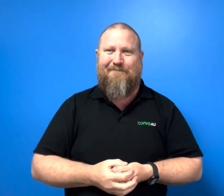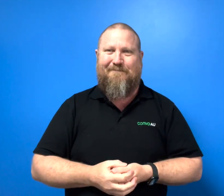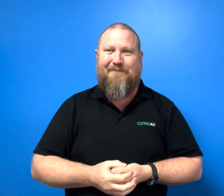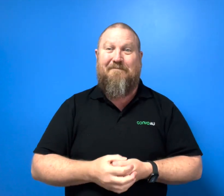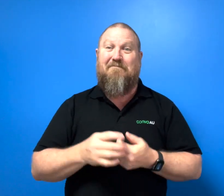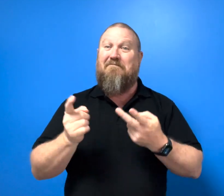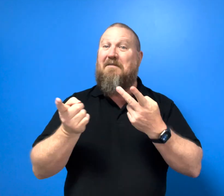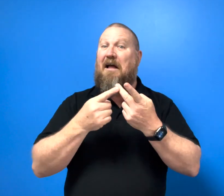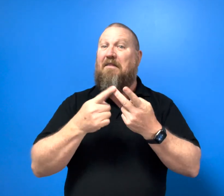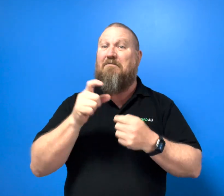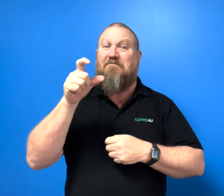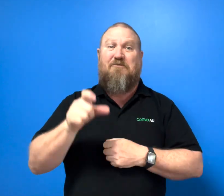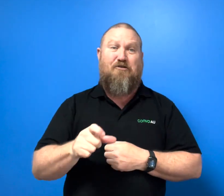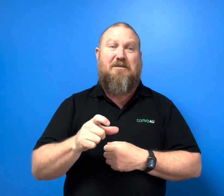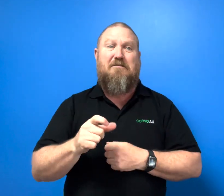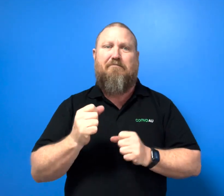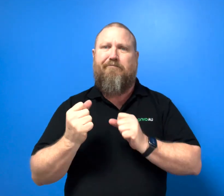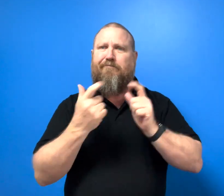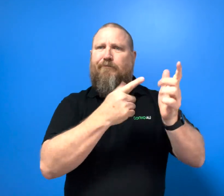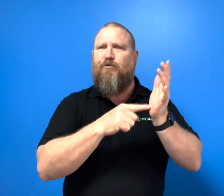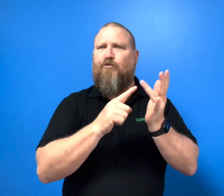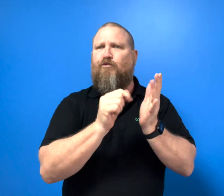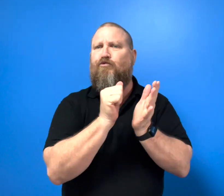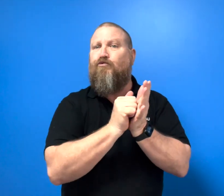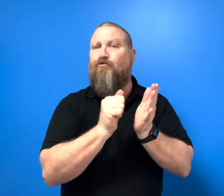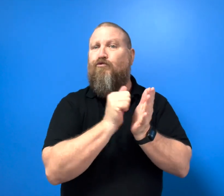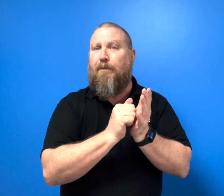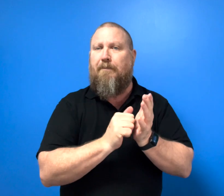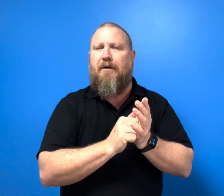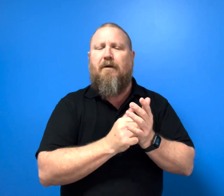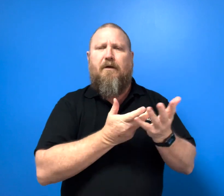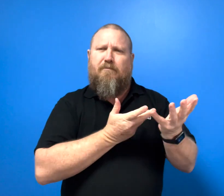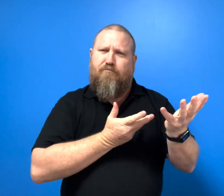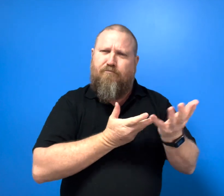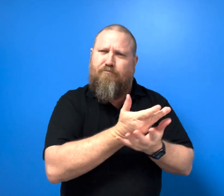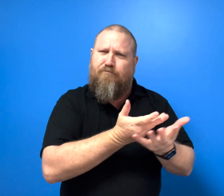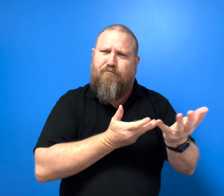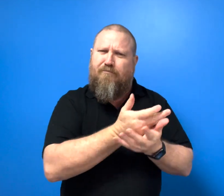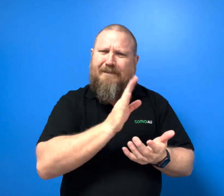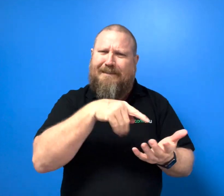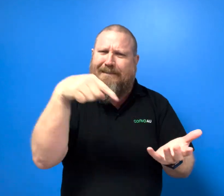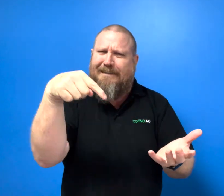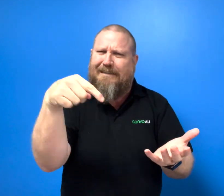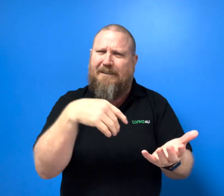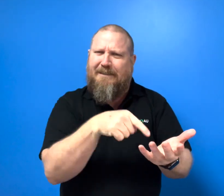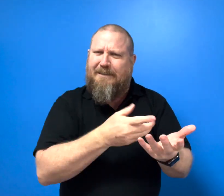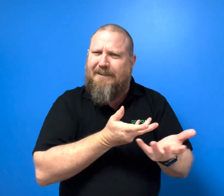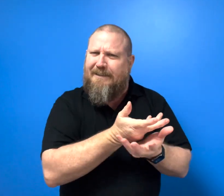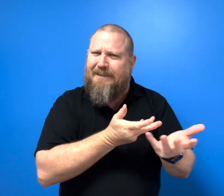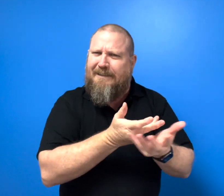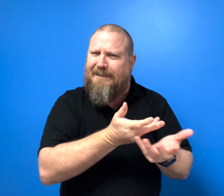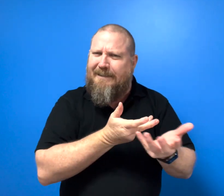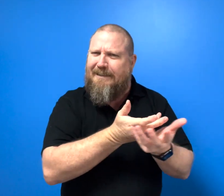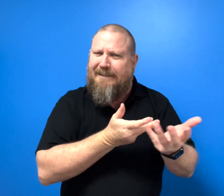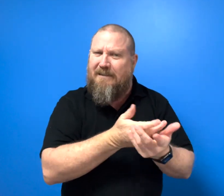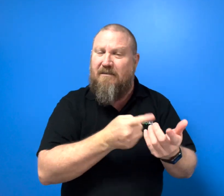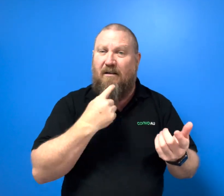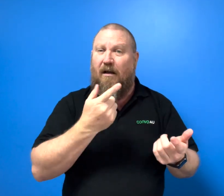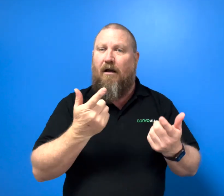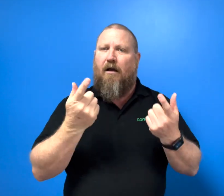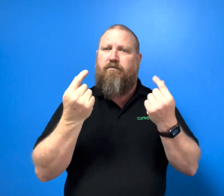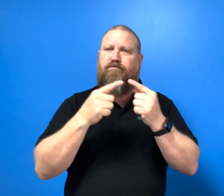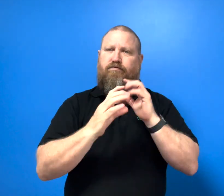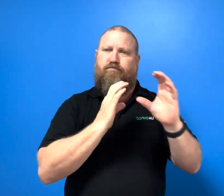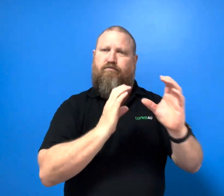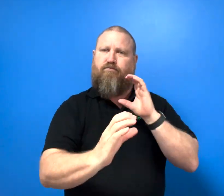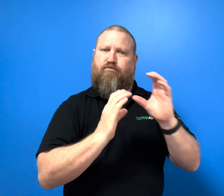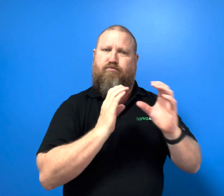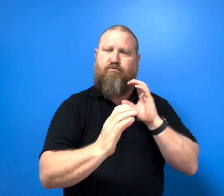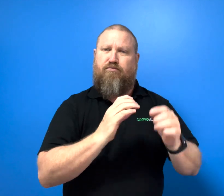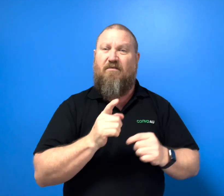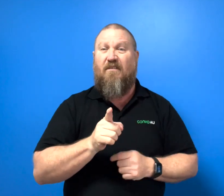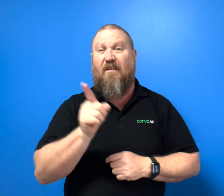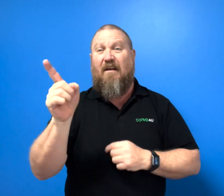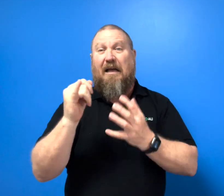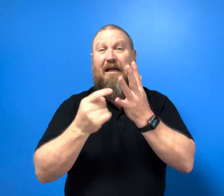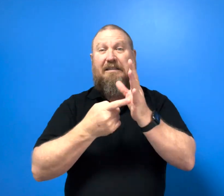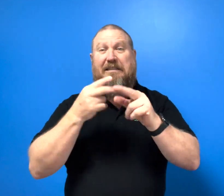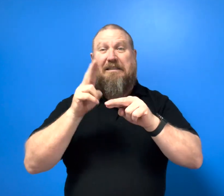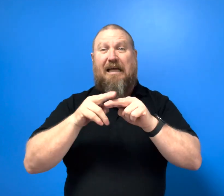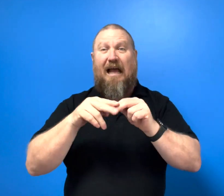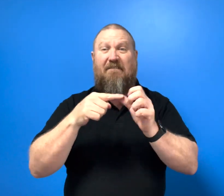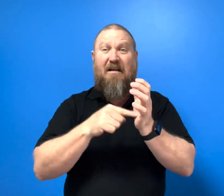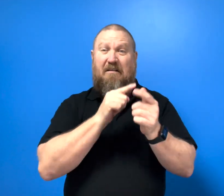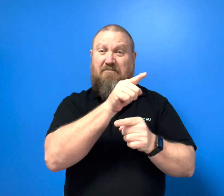The other used our service at a store and the store staff commented how easy it is use it.